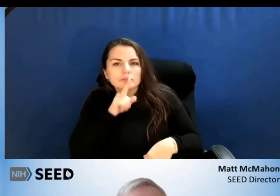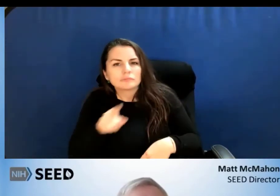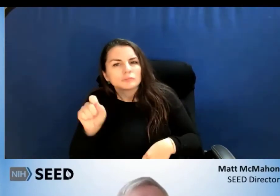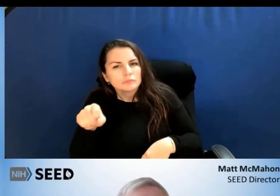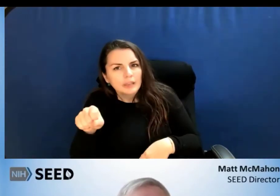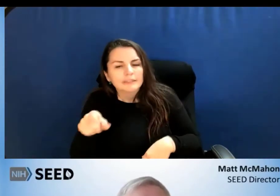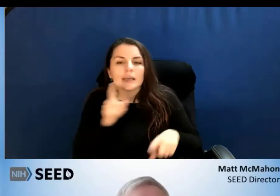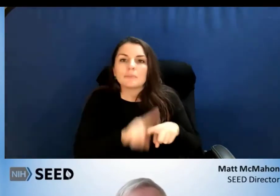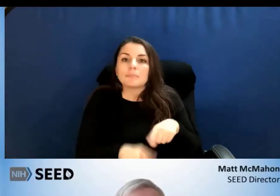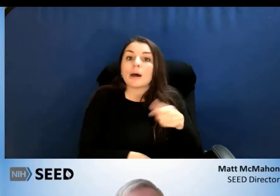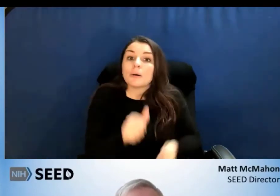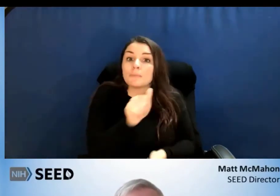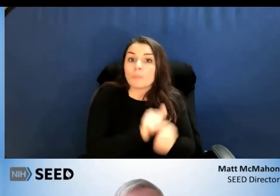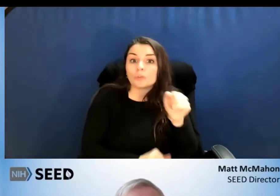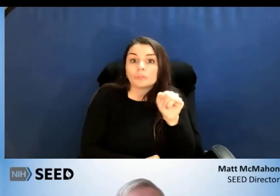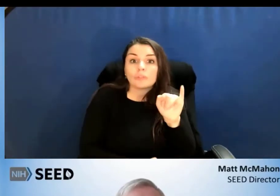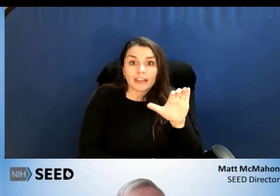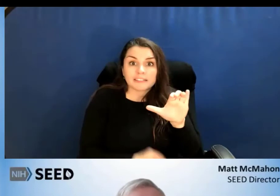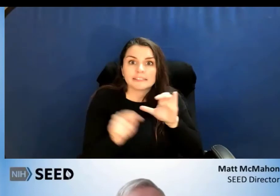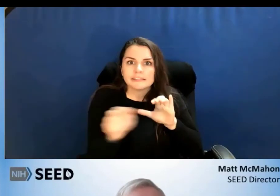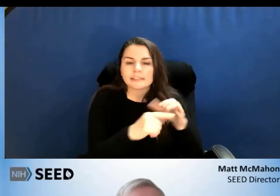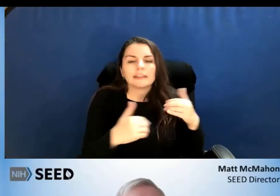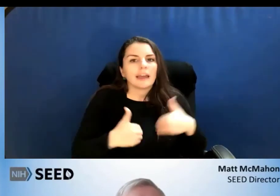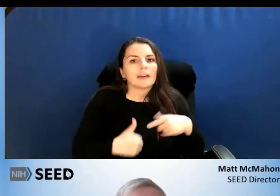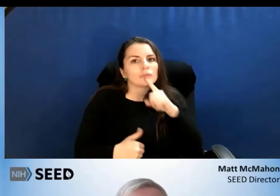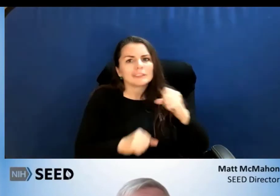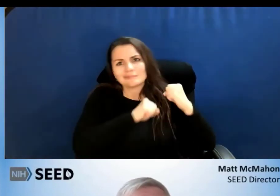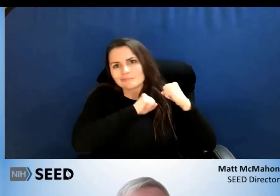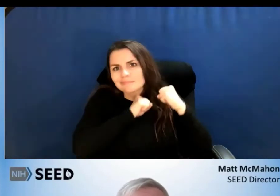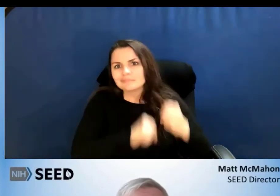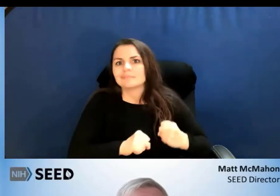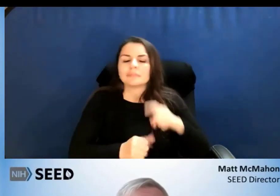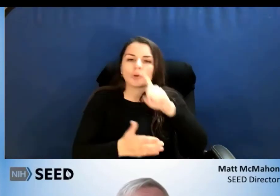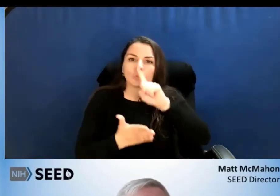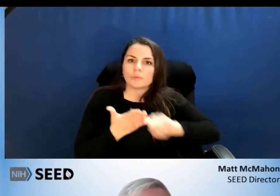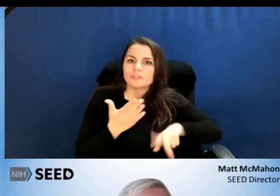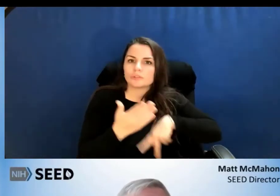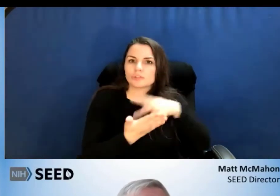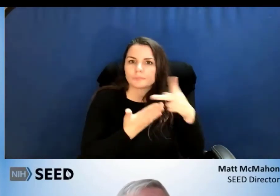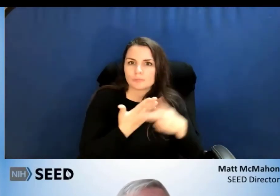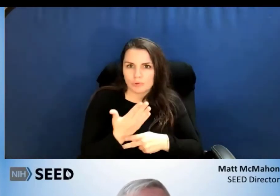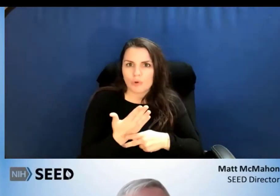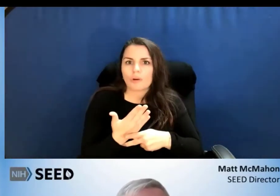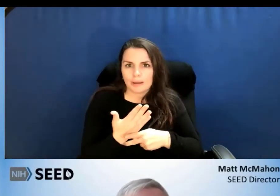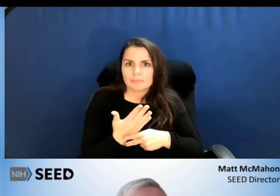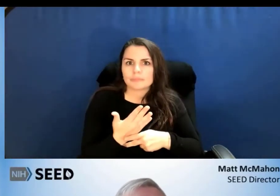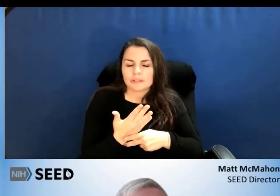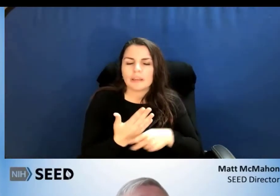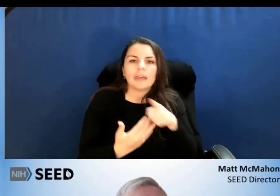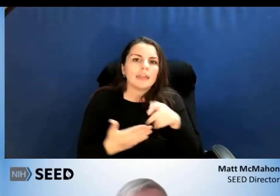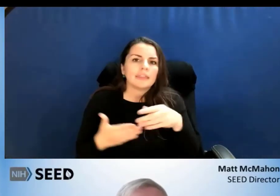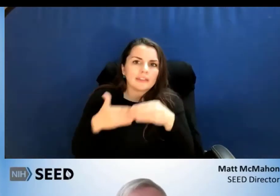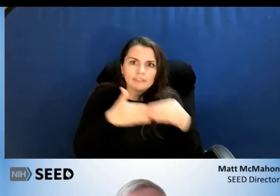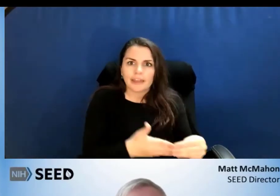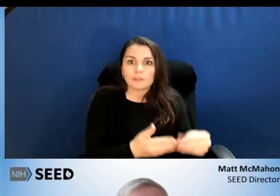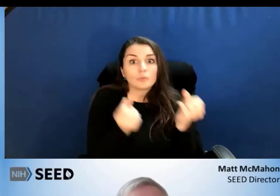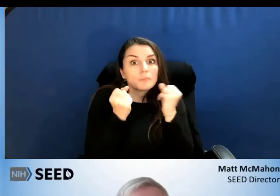have very robust translational research programs that have led to many products and services